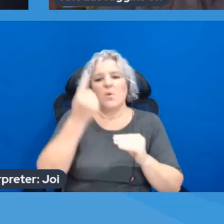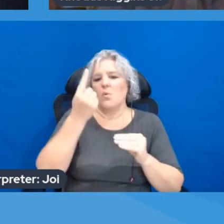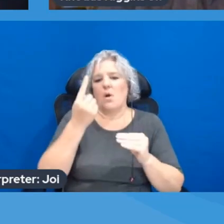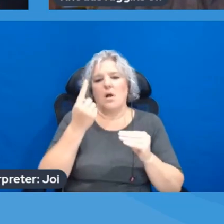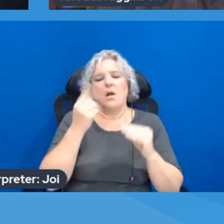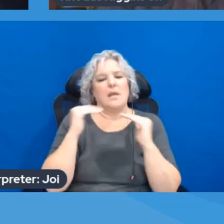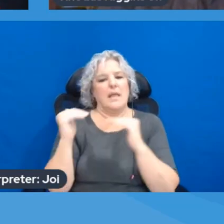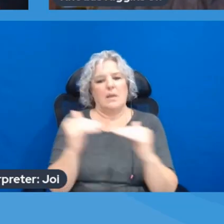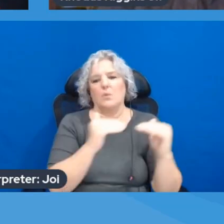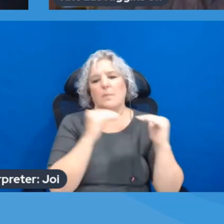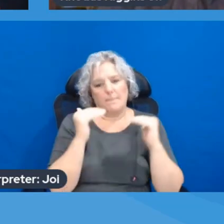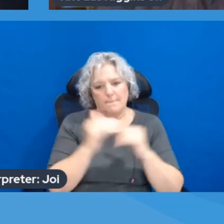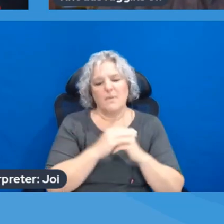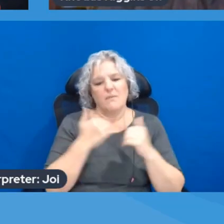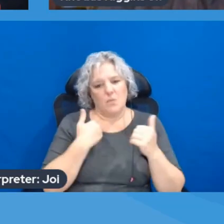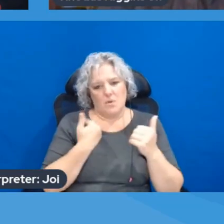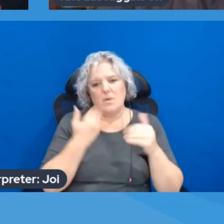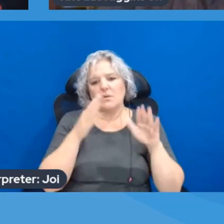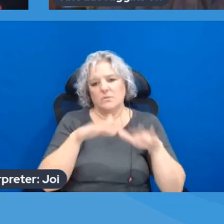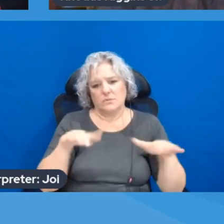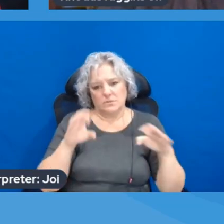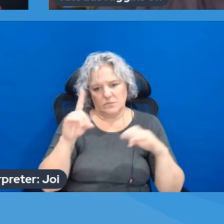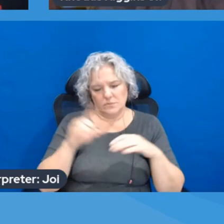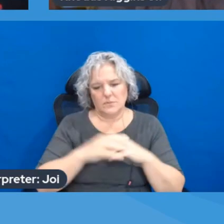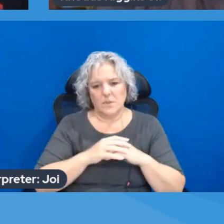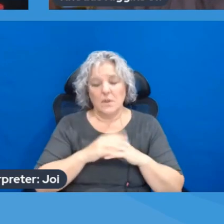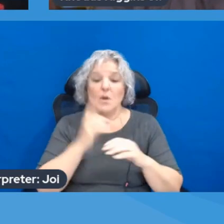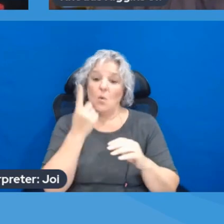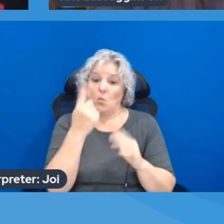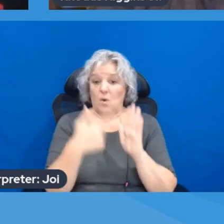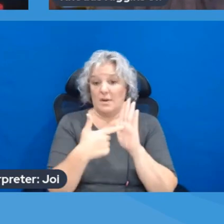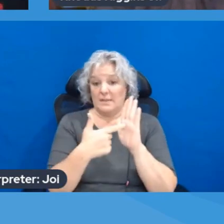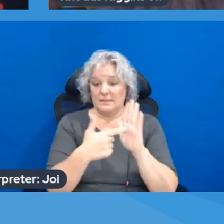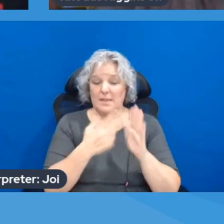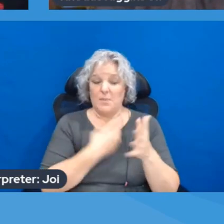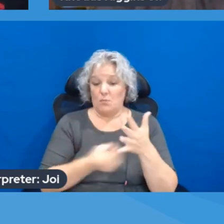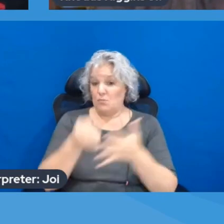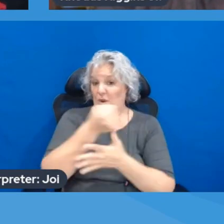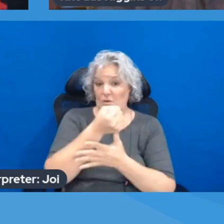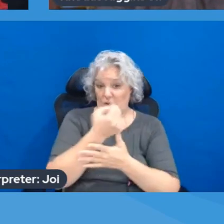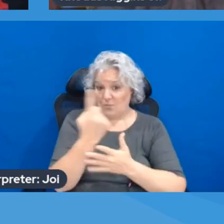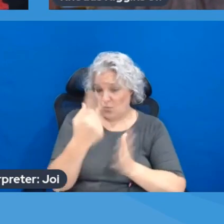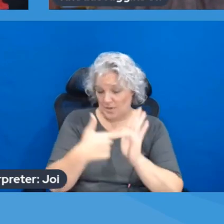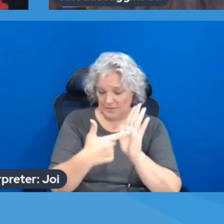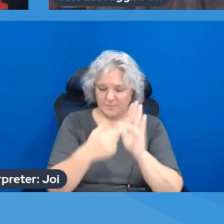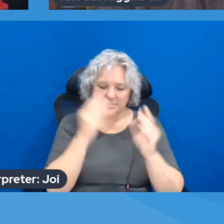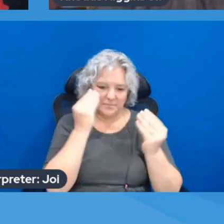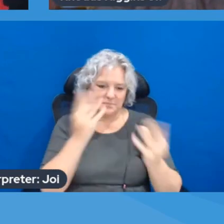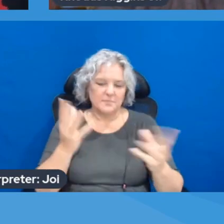in early childhood. And so just one example of our priority of centering equity would be a cohort